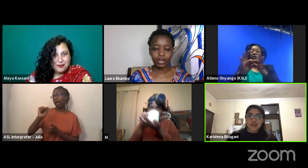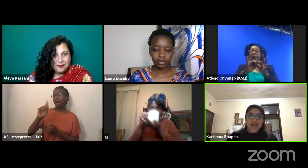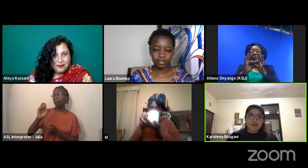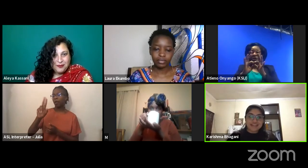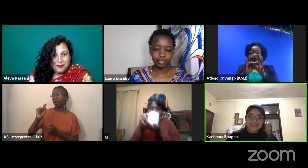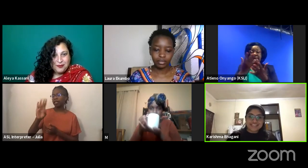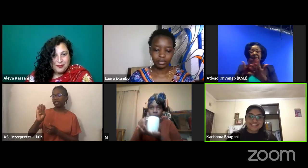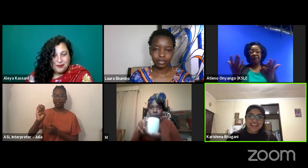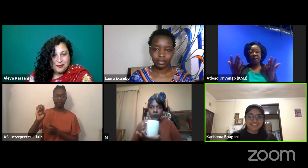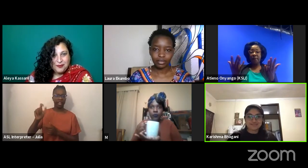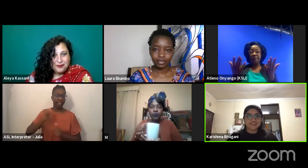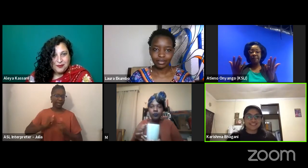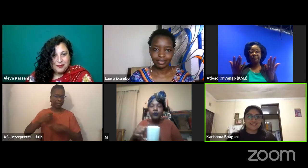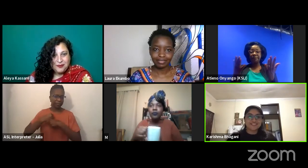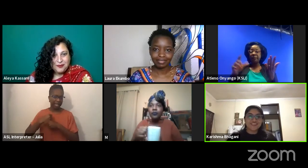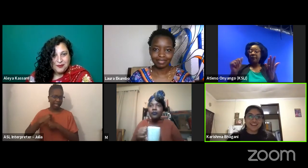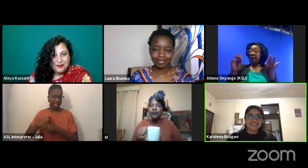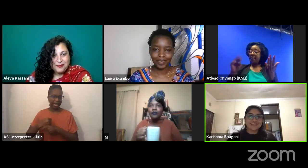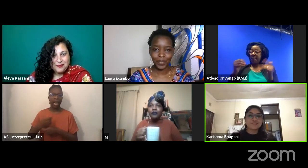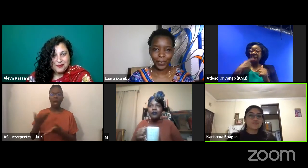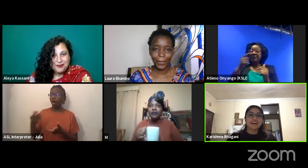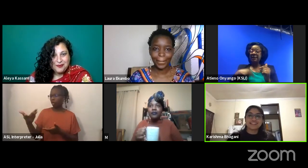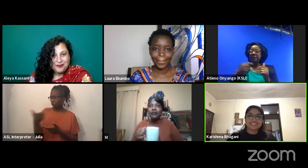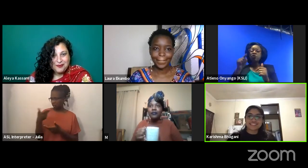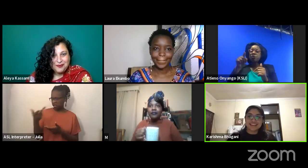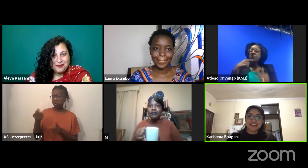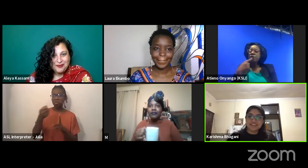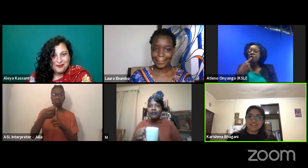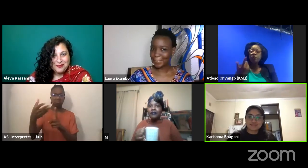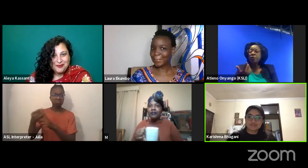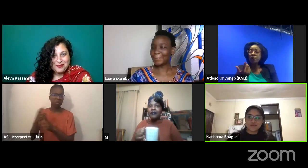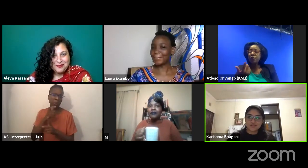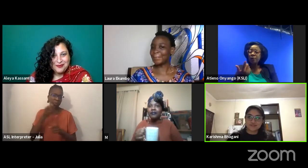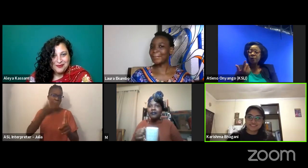our LAM ladies, tell us about yourself, who are you? Tell the world a little bit about you.